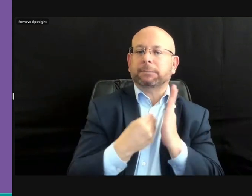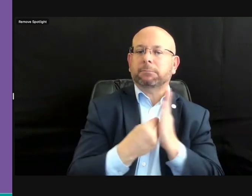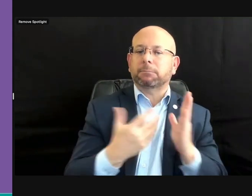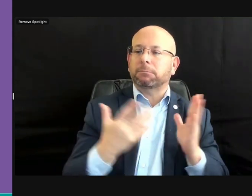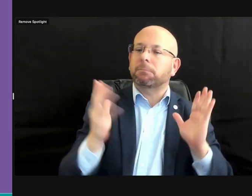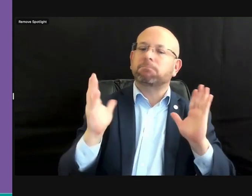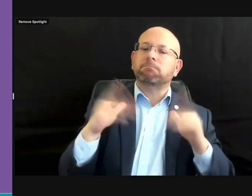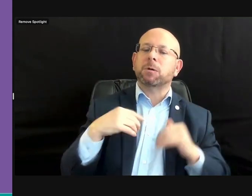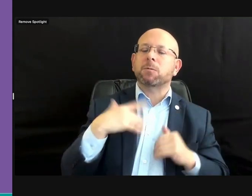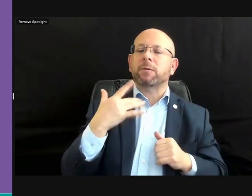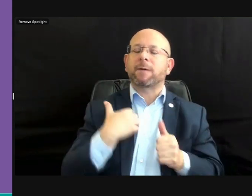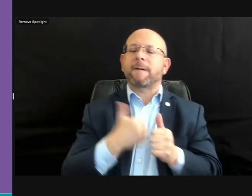concerned with saving money, they